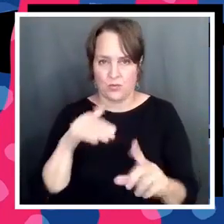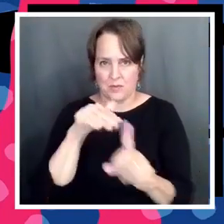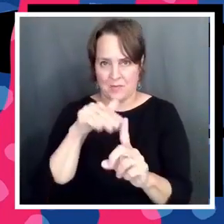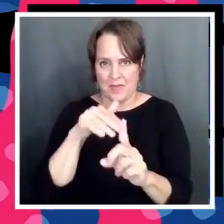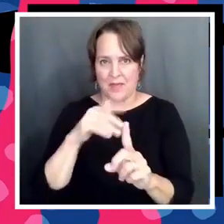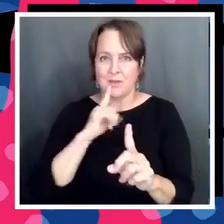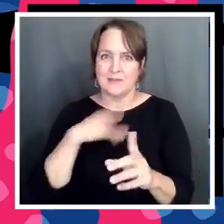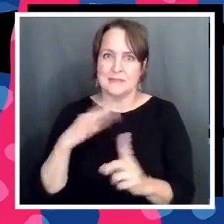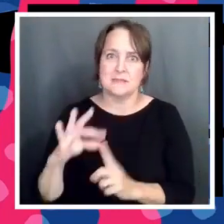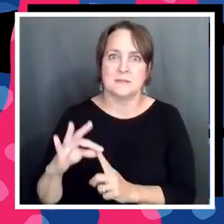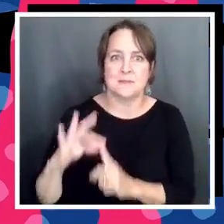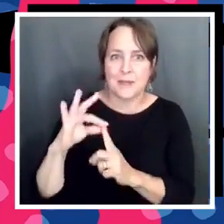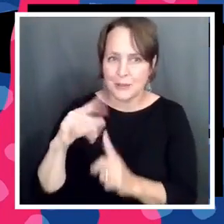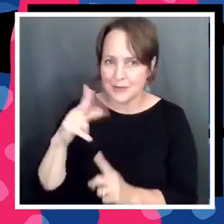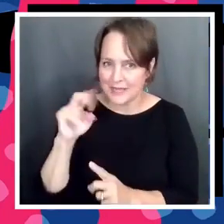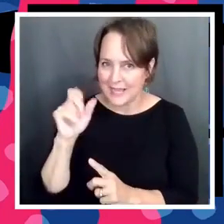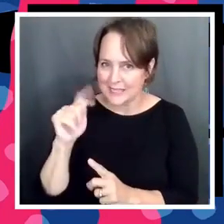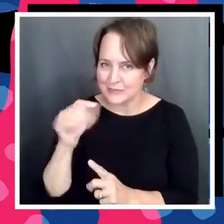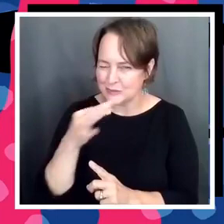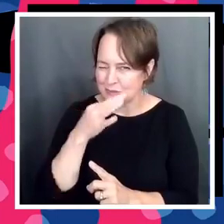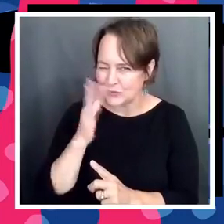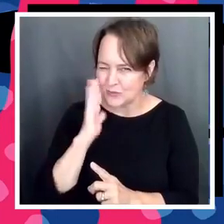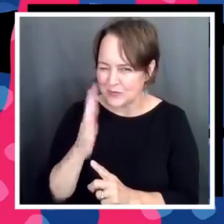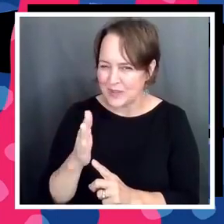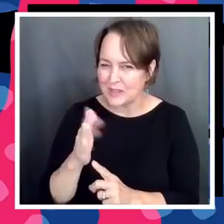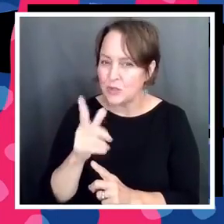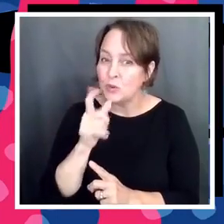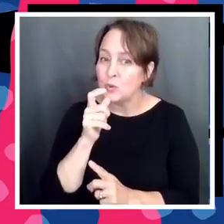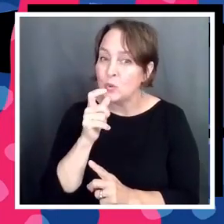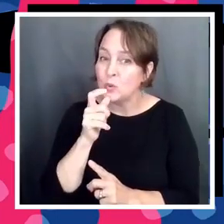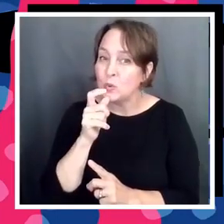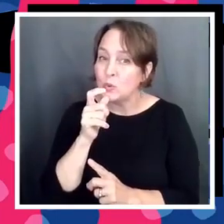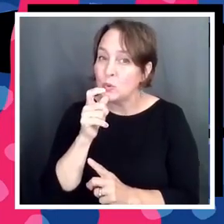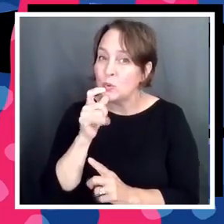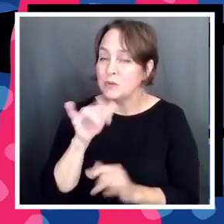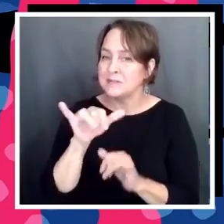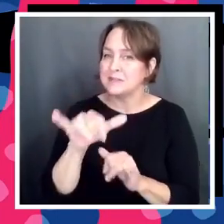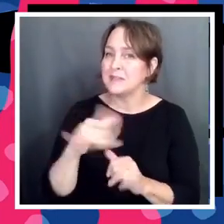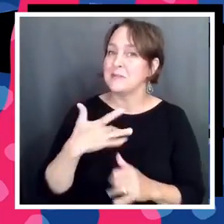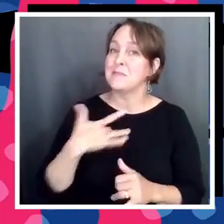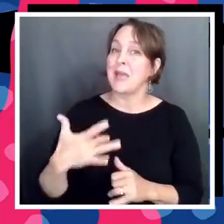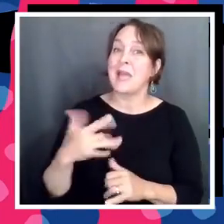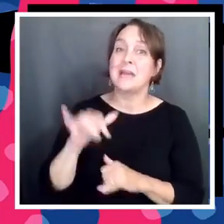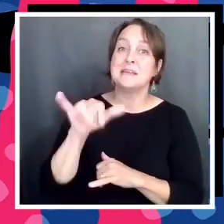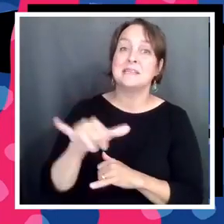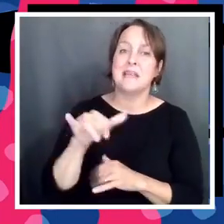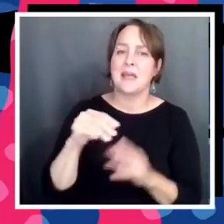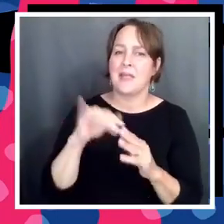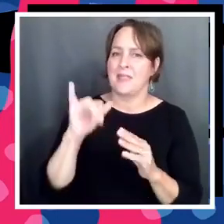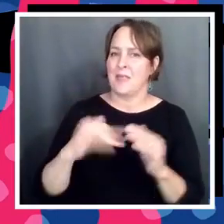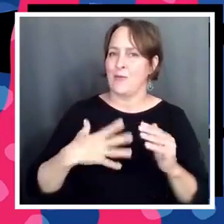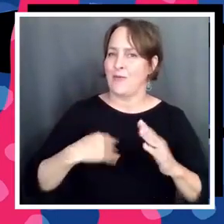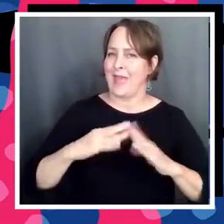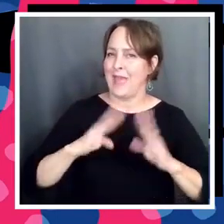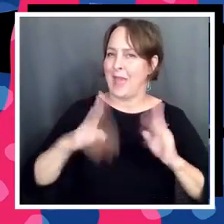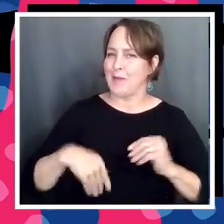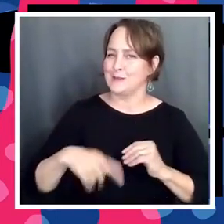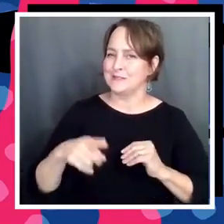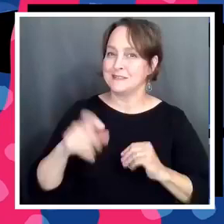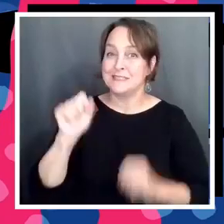STORY.